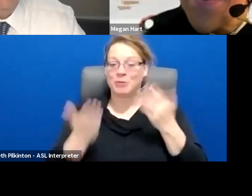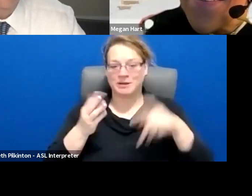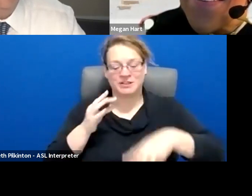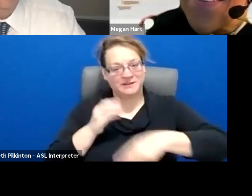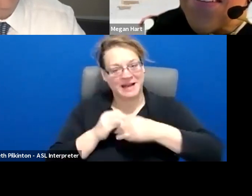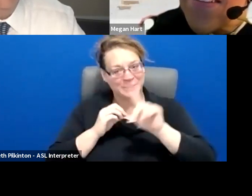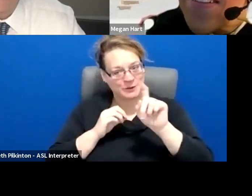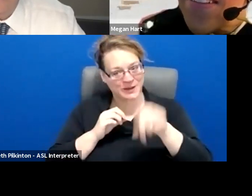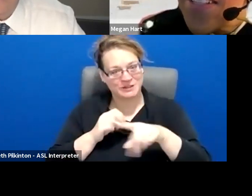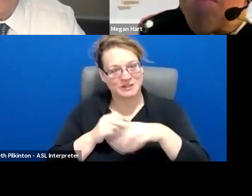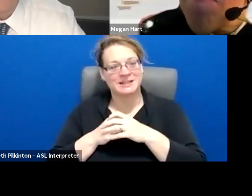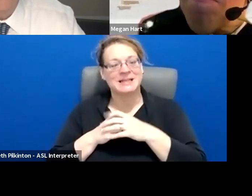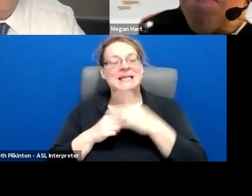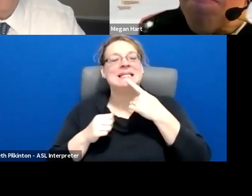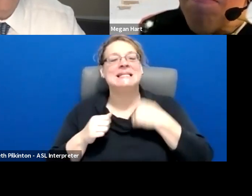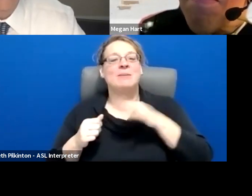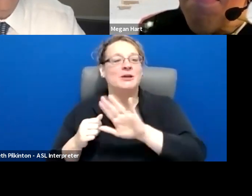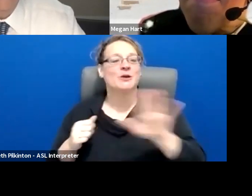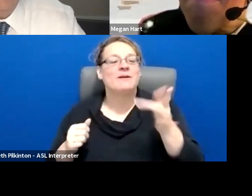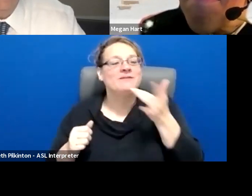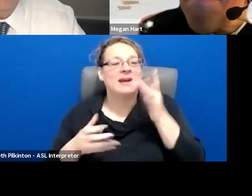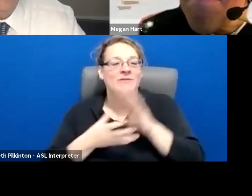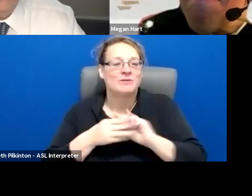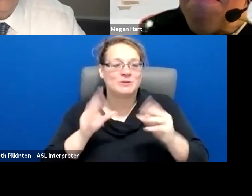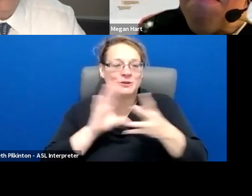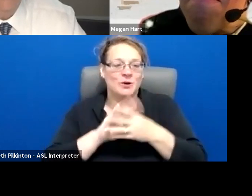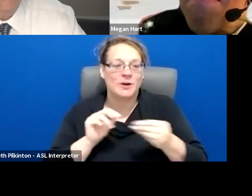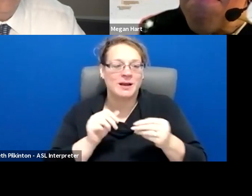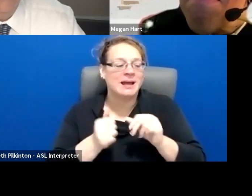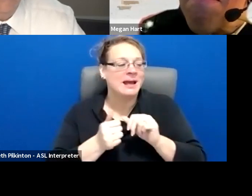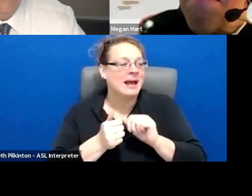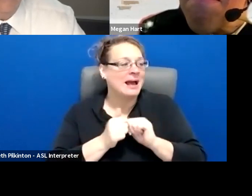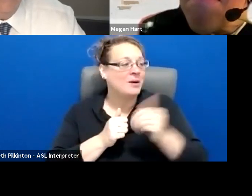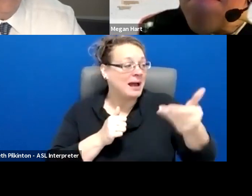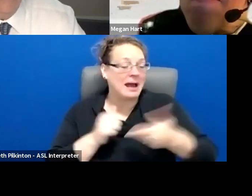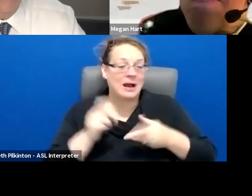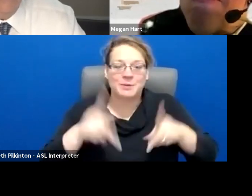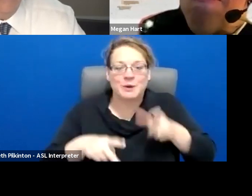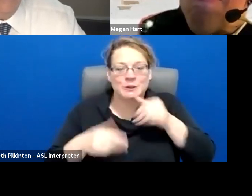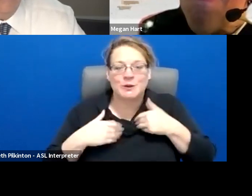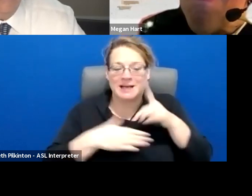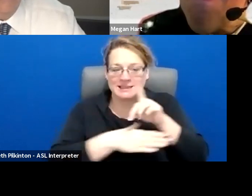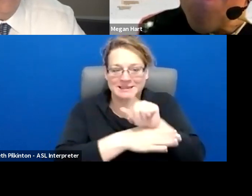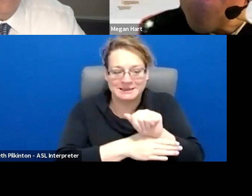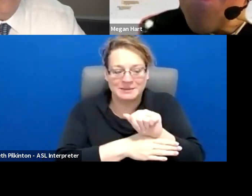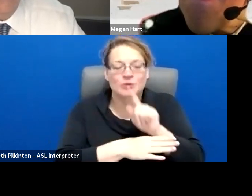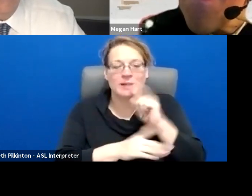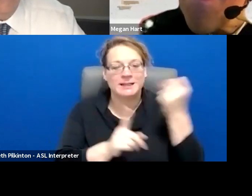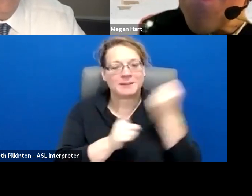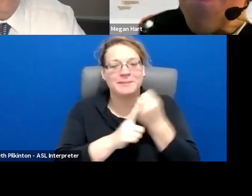Lisa Primm: I am not going to put you on the spot.